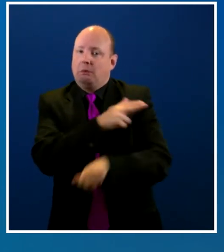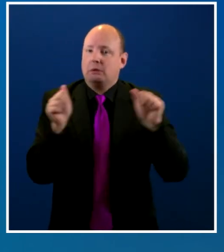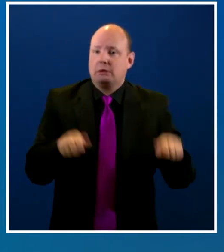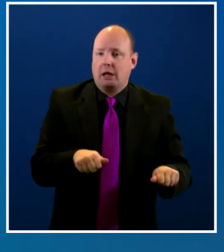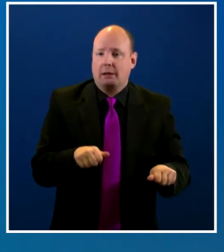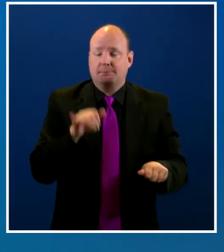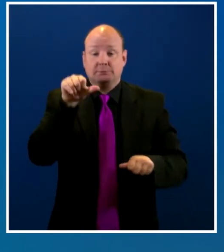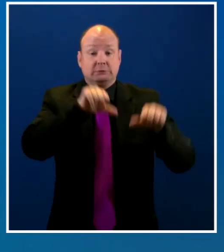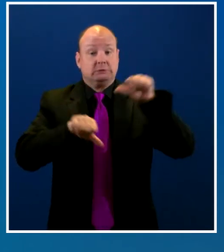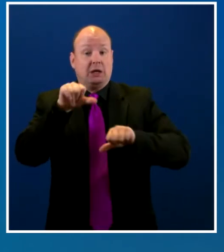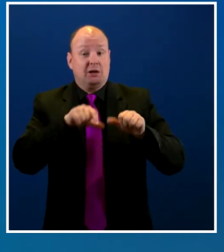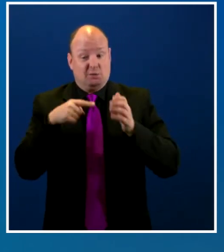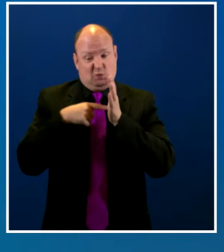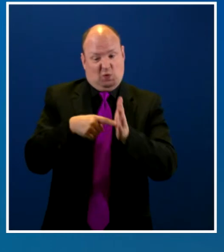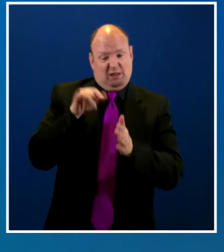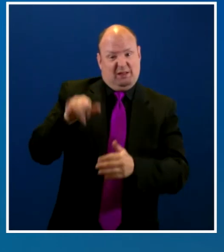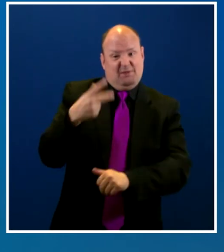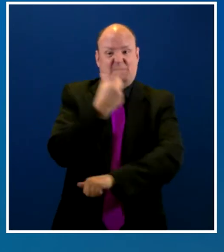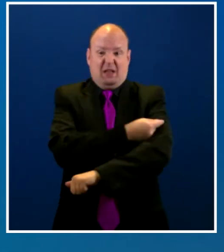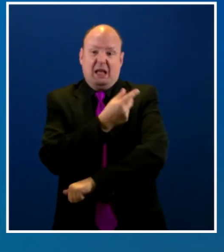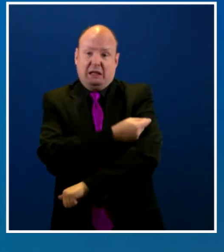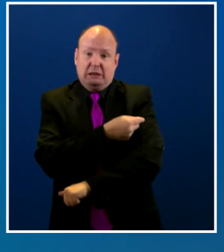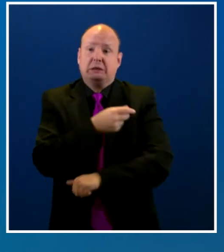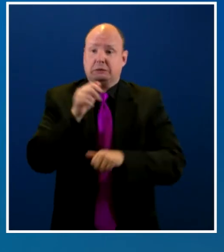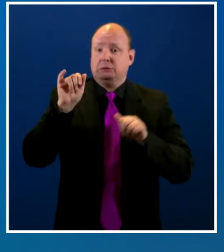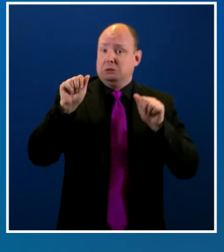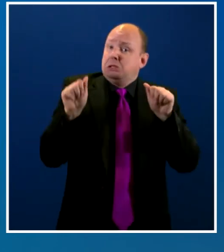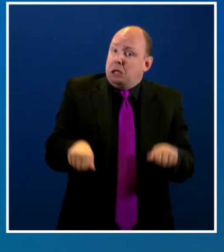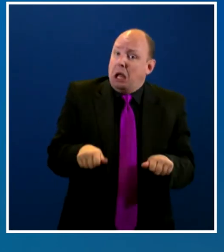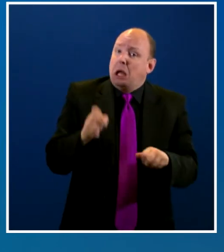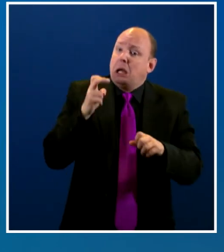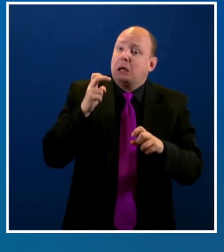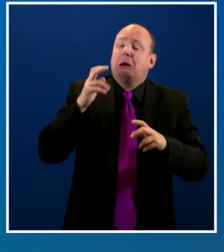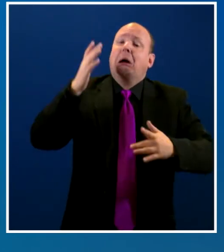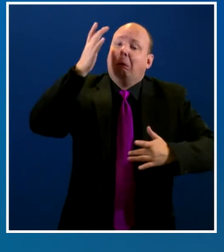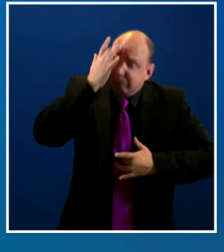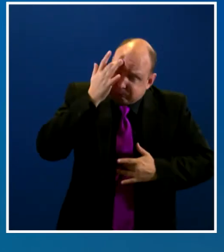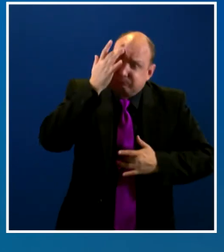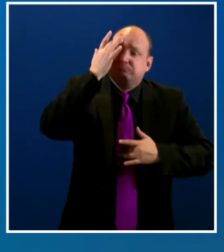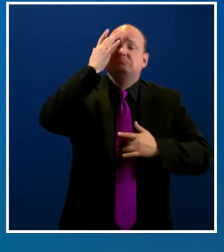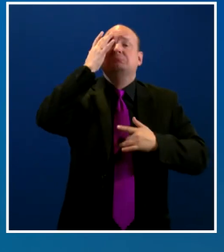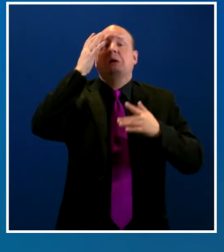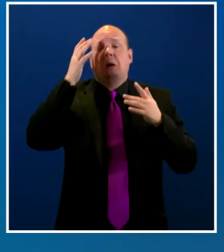effective at preventing infection or milder illness as time goes on.